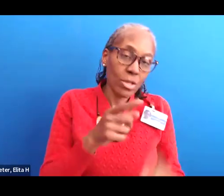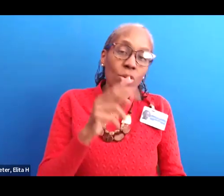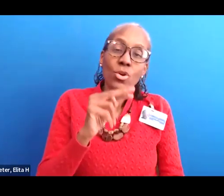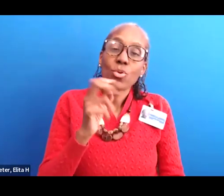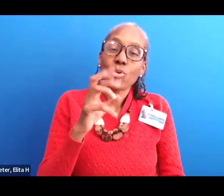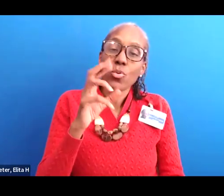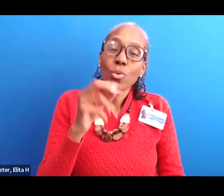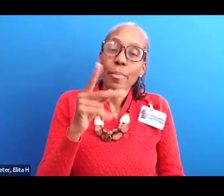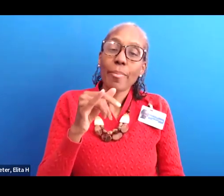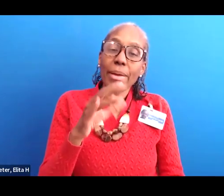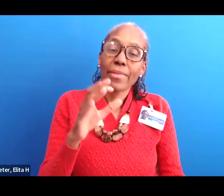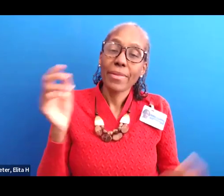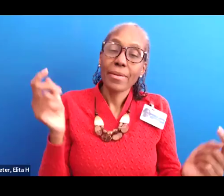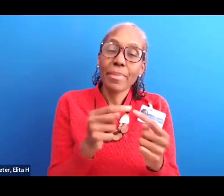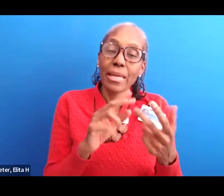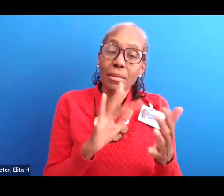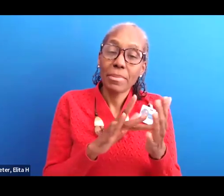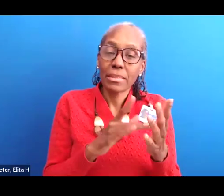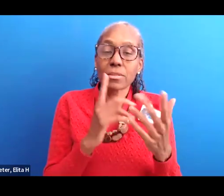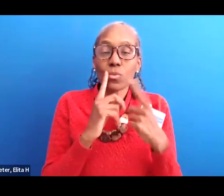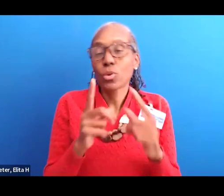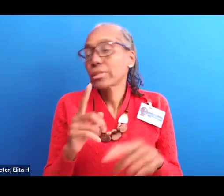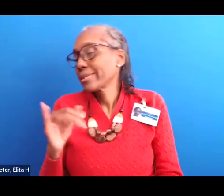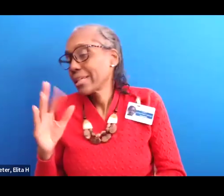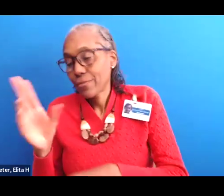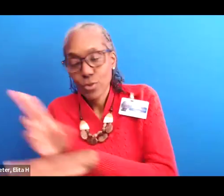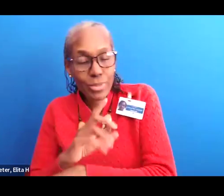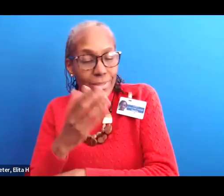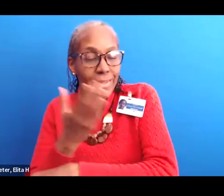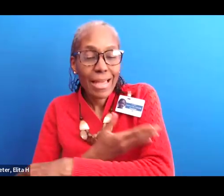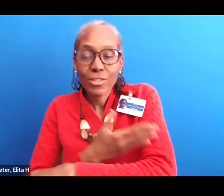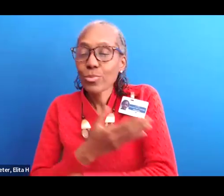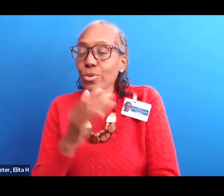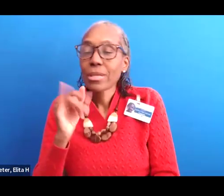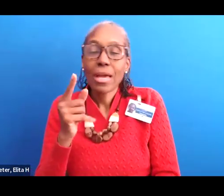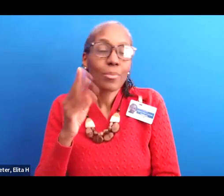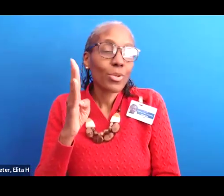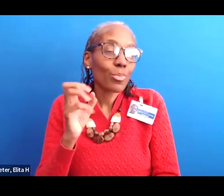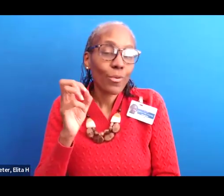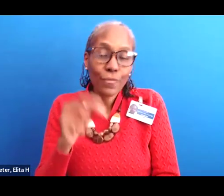Taking an aspirin or an ibuprofen is not going to help. It might make you sleepier.